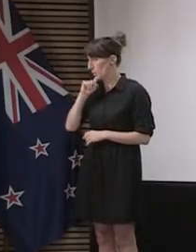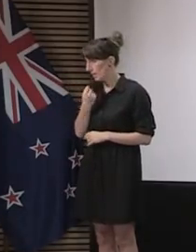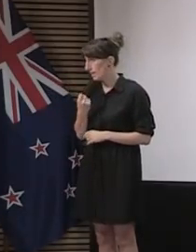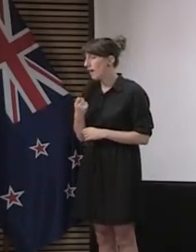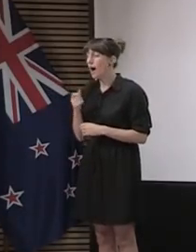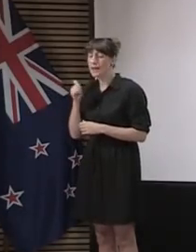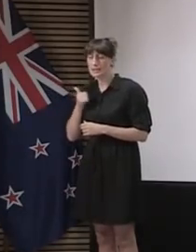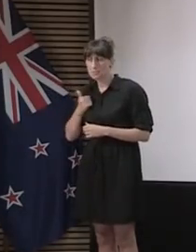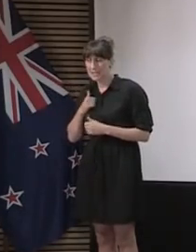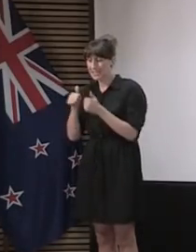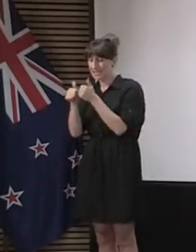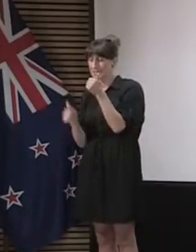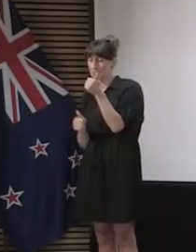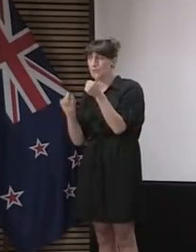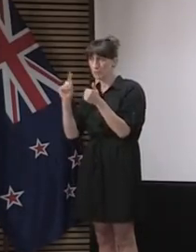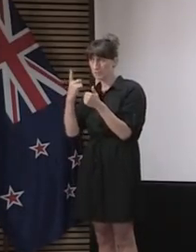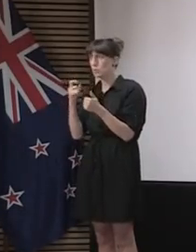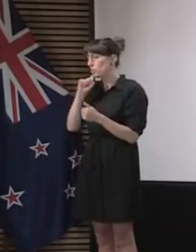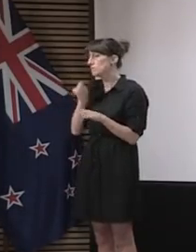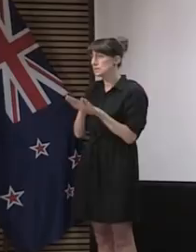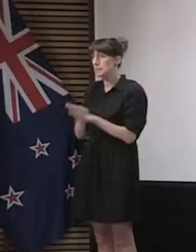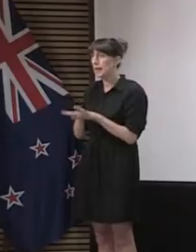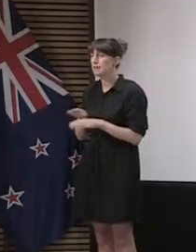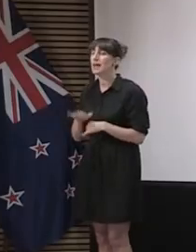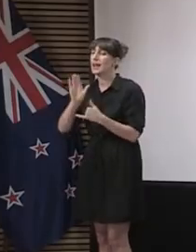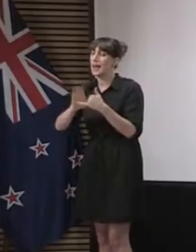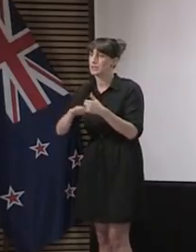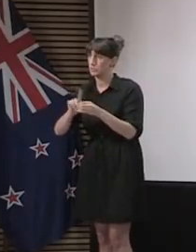Prime Minister islikely to do the same also. Last question.